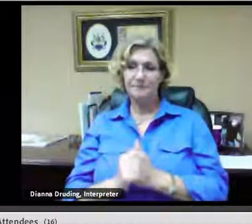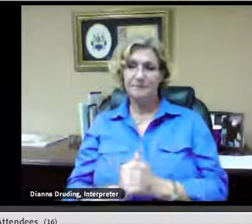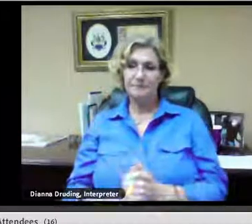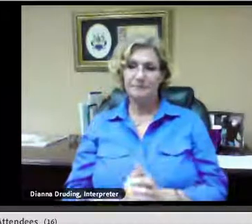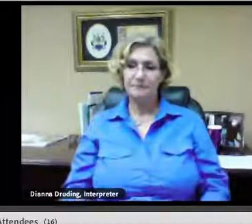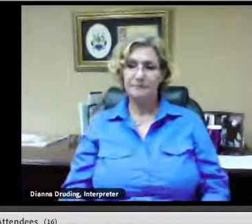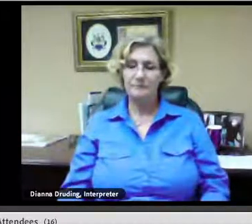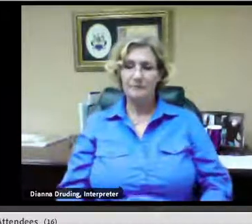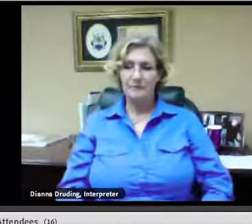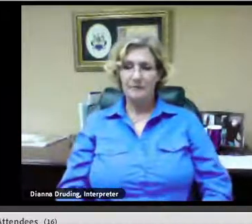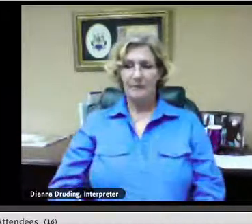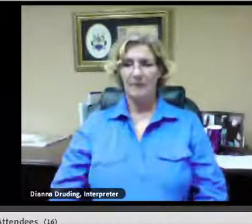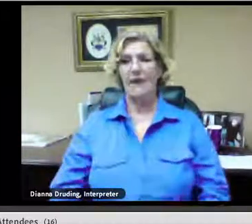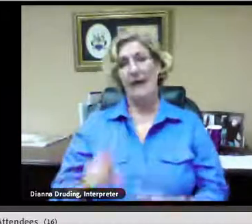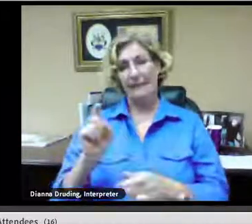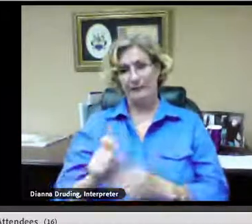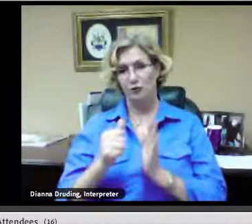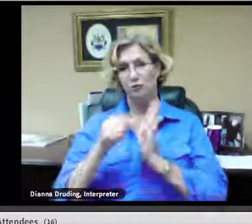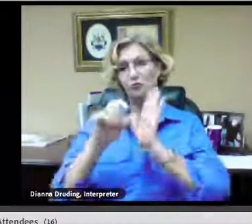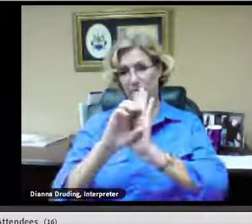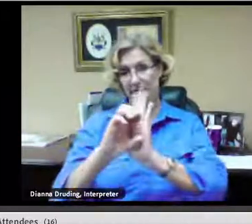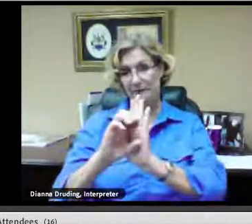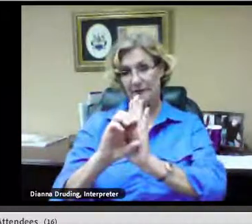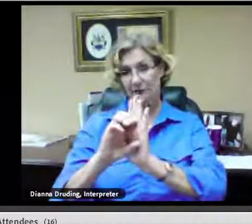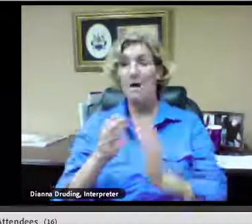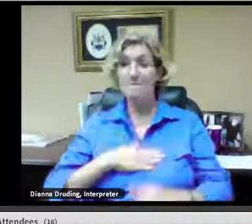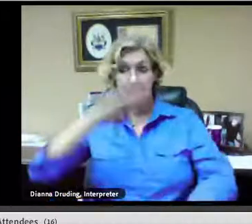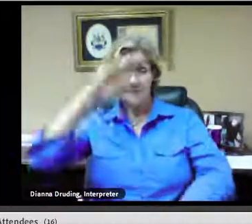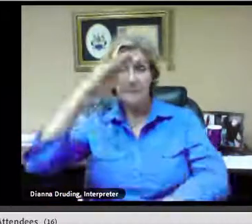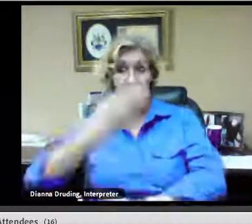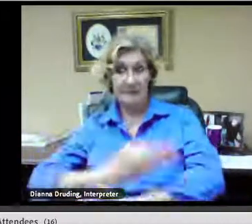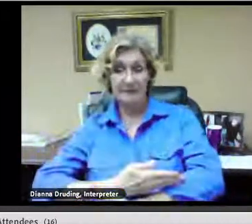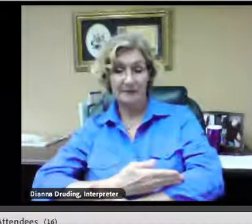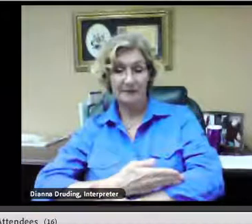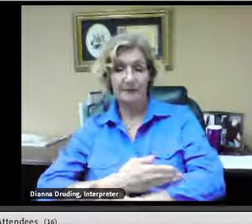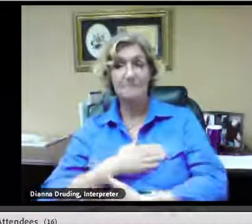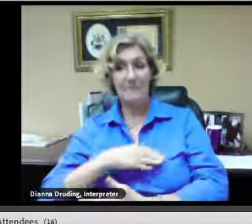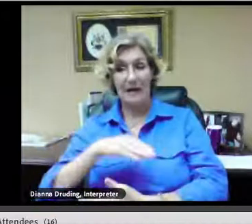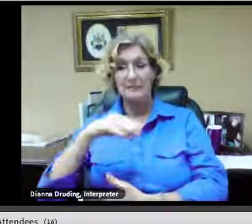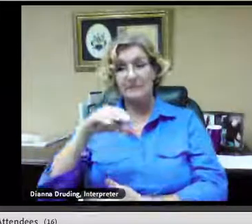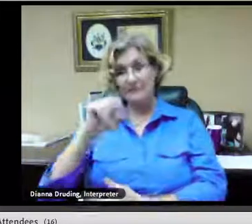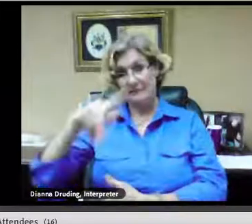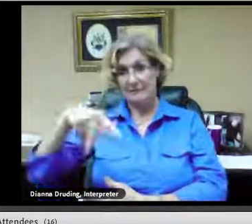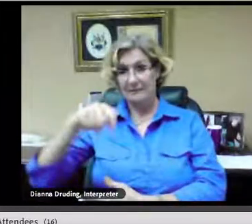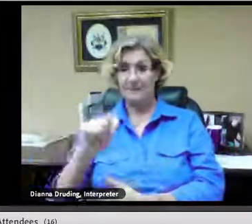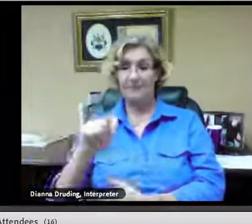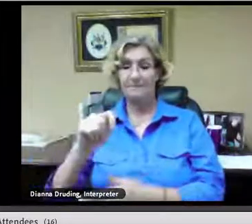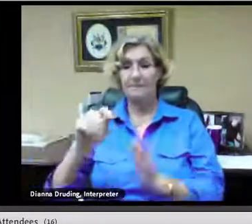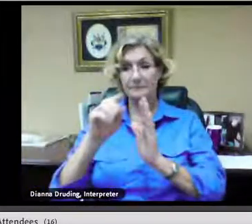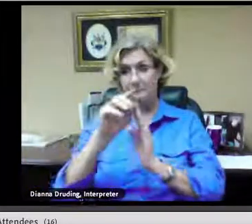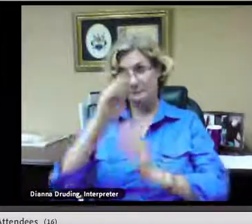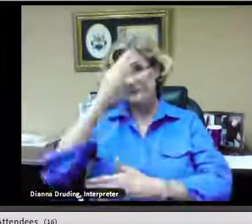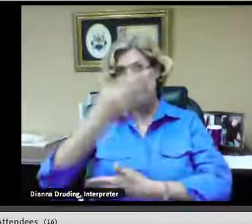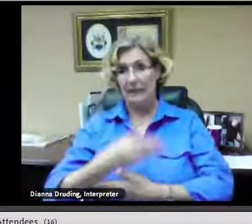Okay. My stepson, Talen, has a disability. It is called Fragile X syndrome.